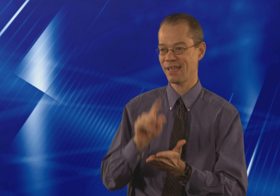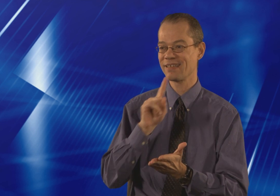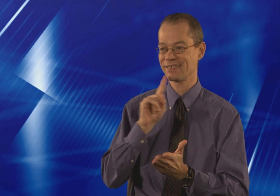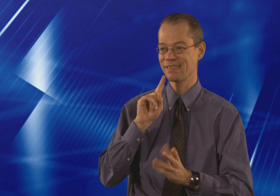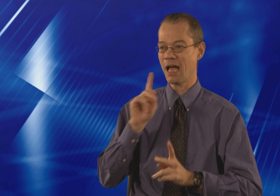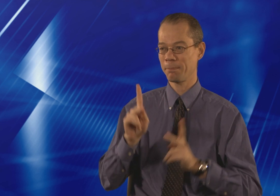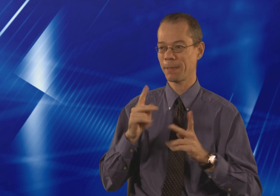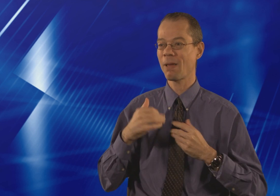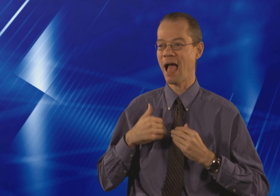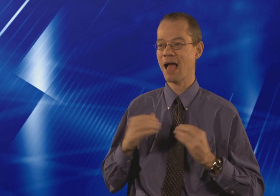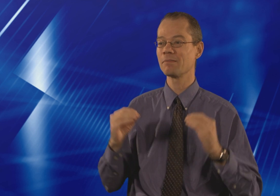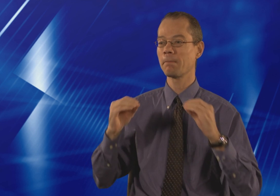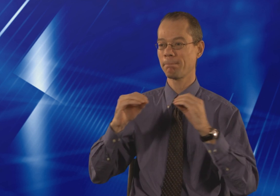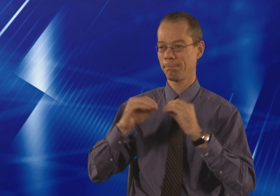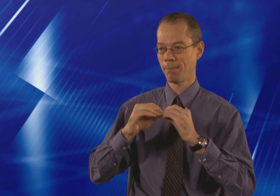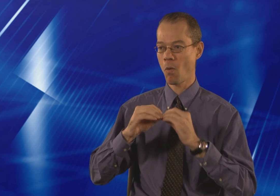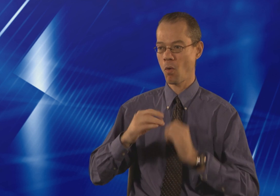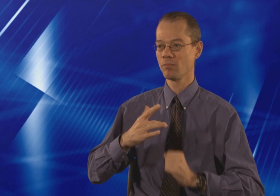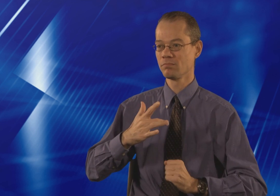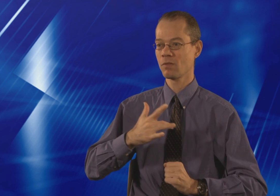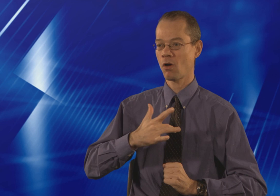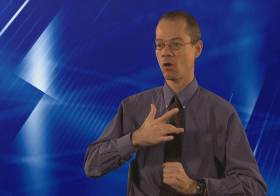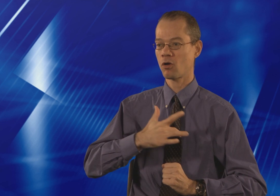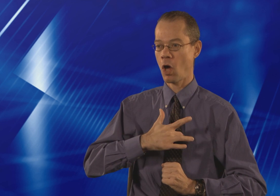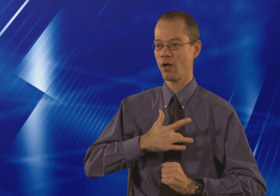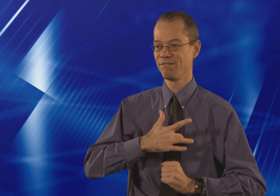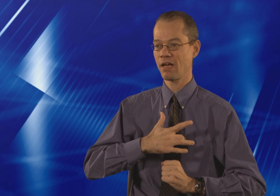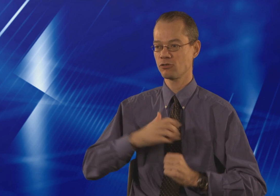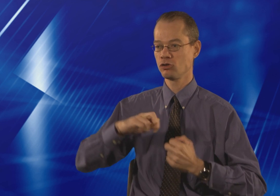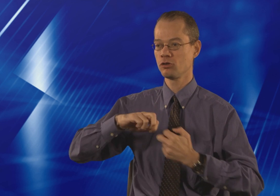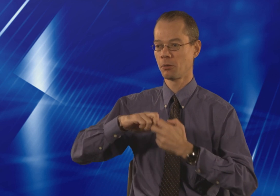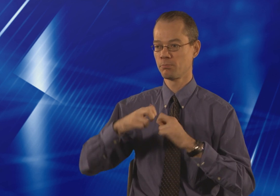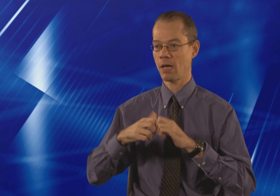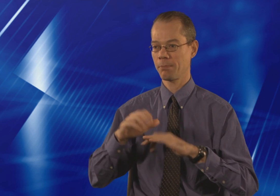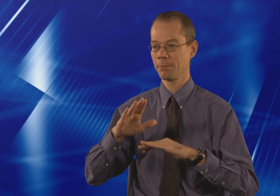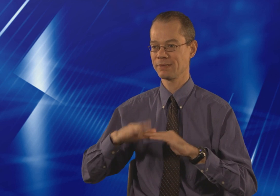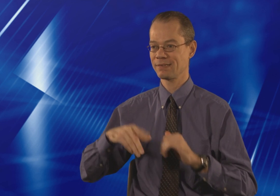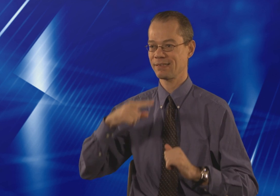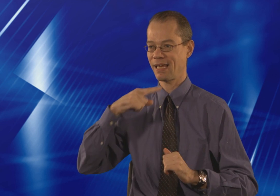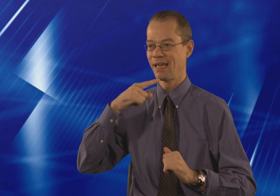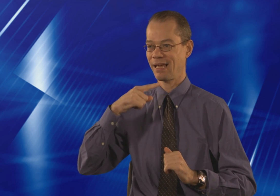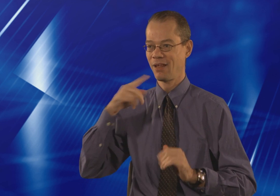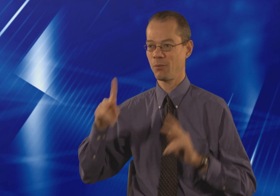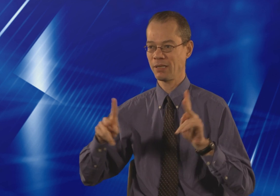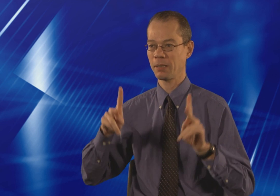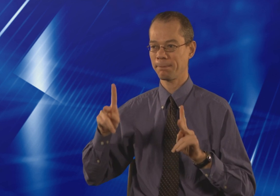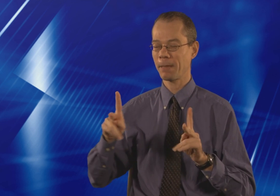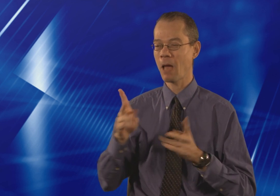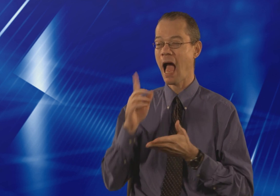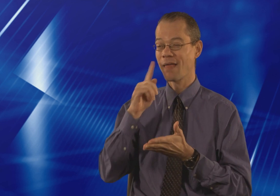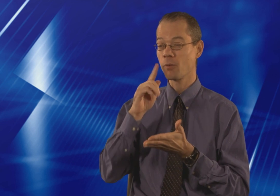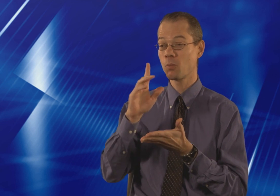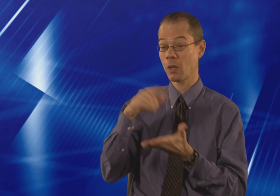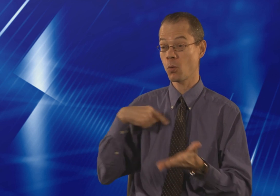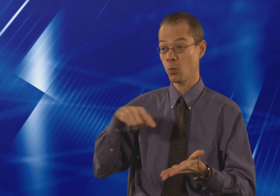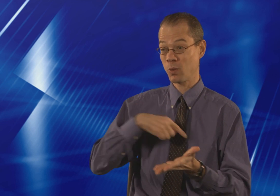which showed that deaf people have more vascular problems than hearing people.